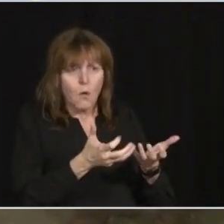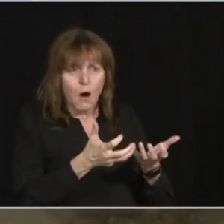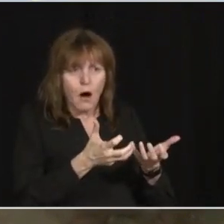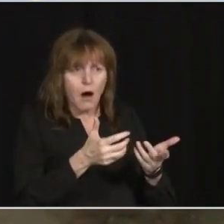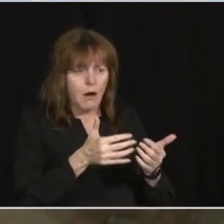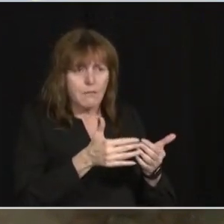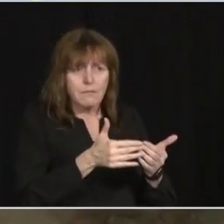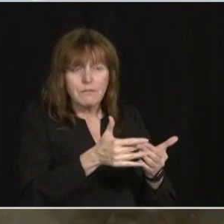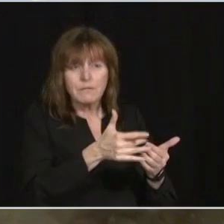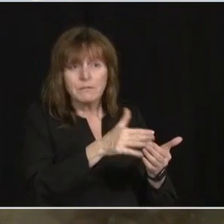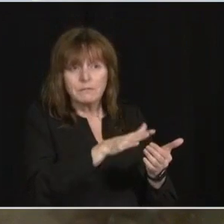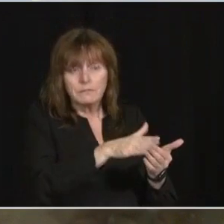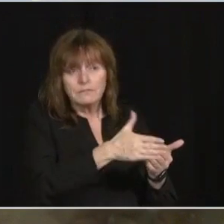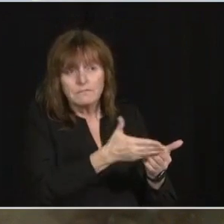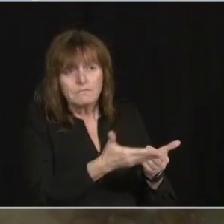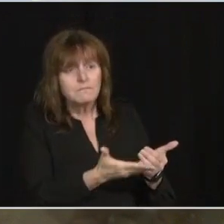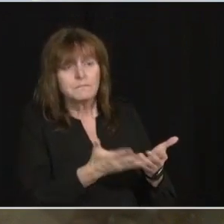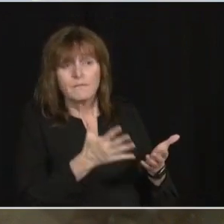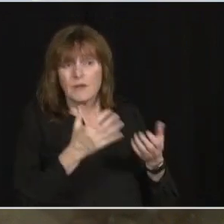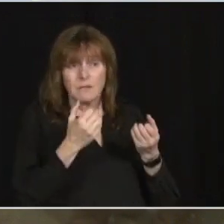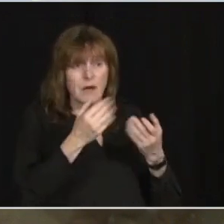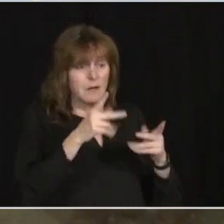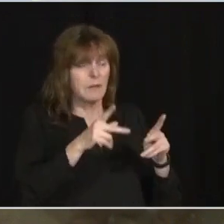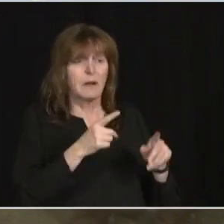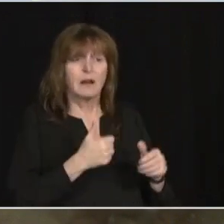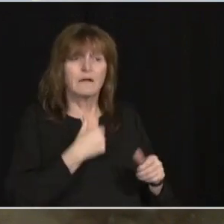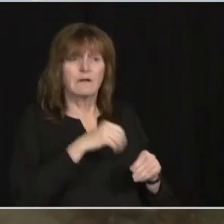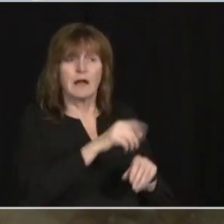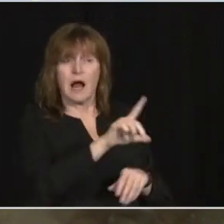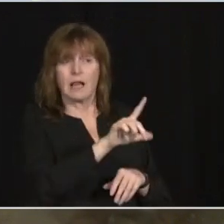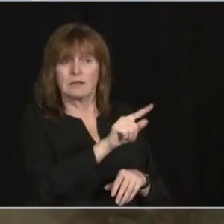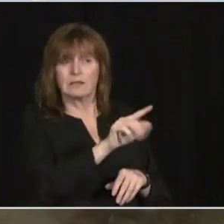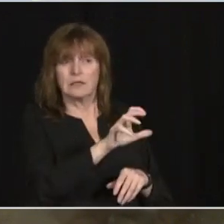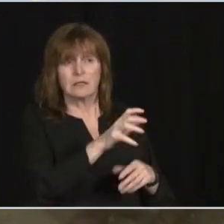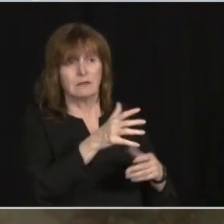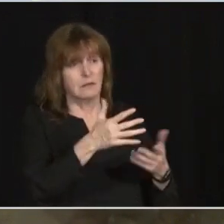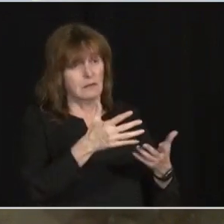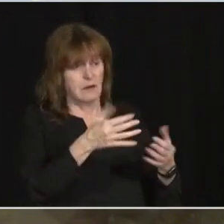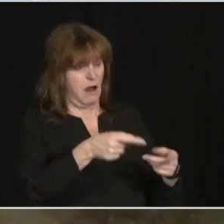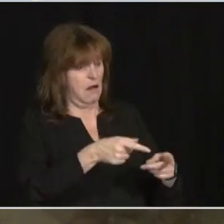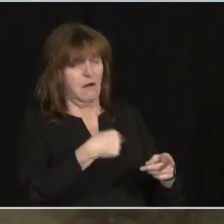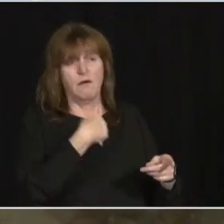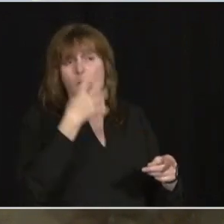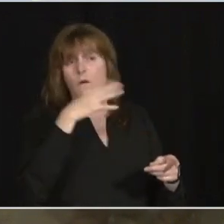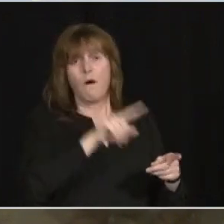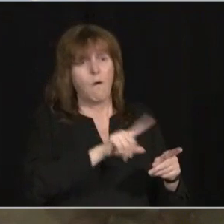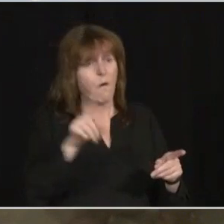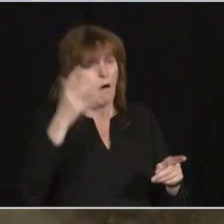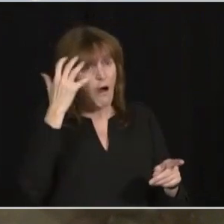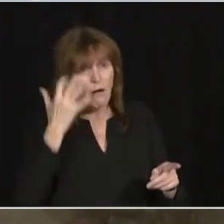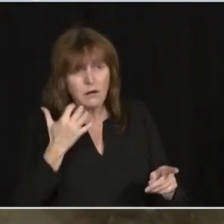Those who want to go to hospital or whose family want them to go to hospital, they will be taken